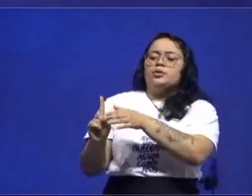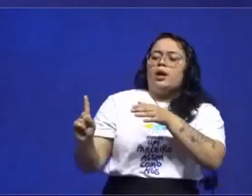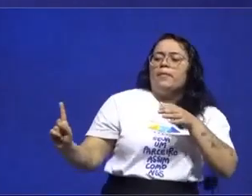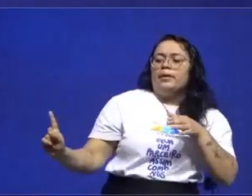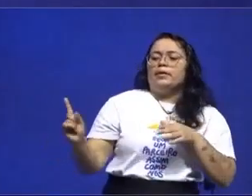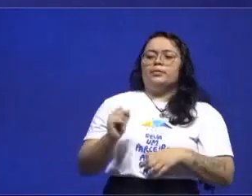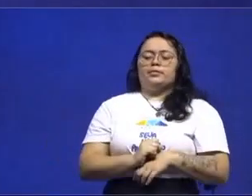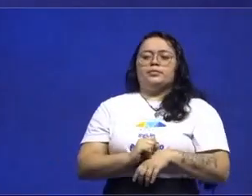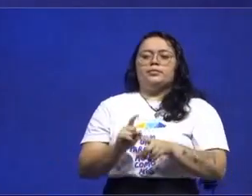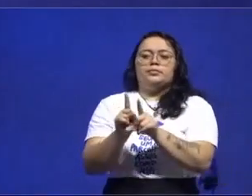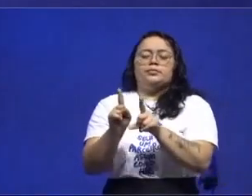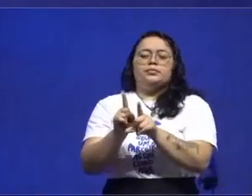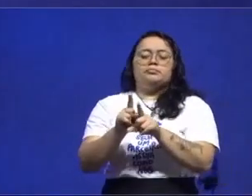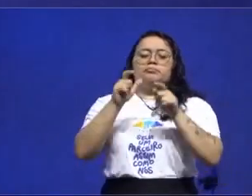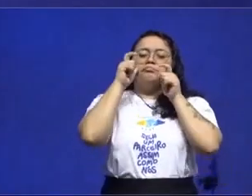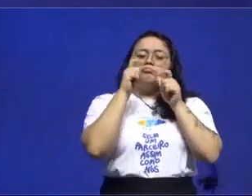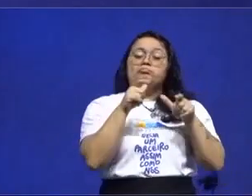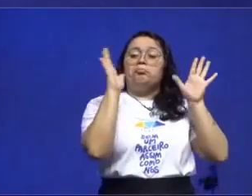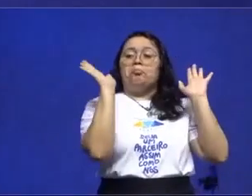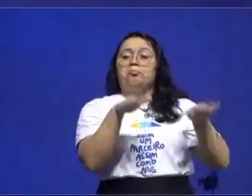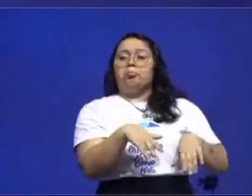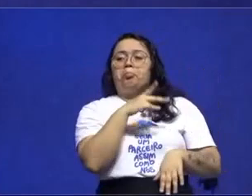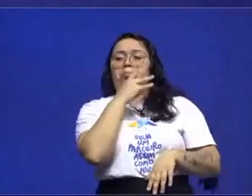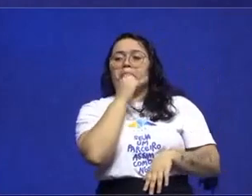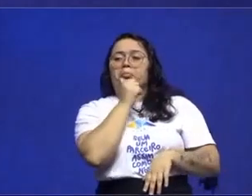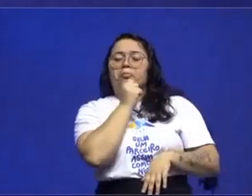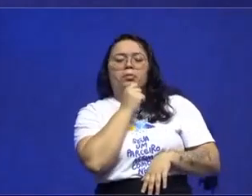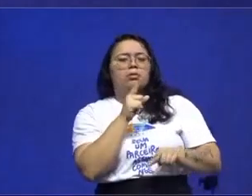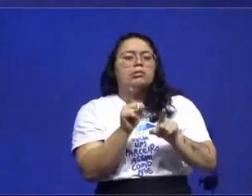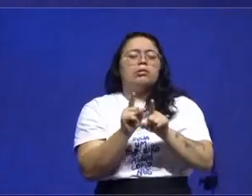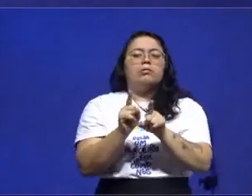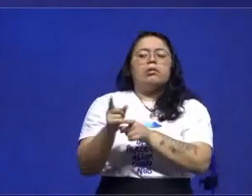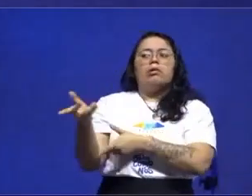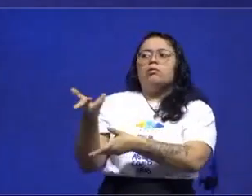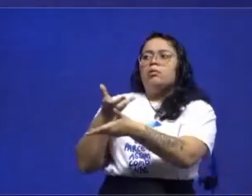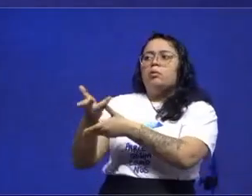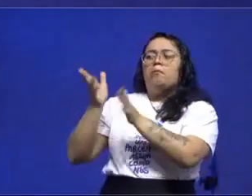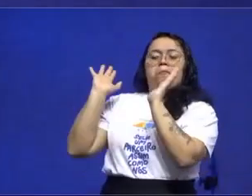lack of interest in her peers Difficulty in engaging with your peers can pass